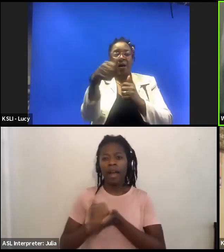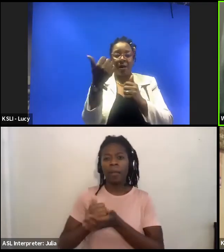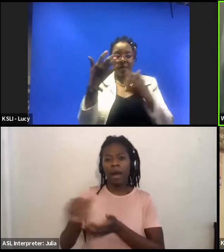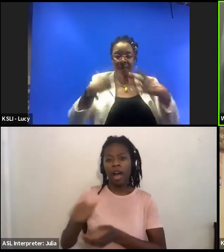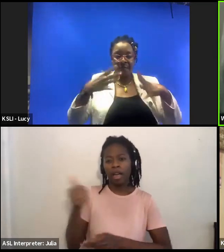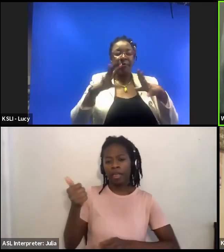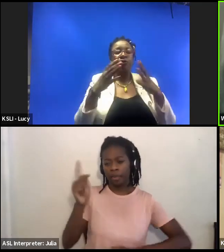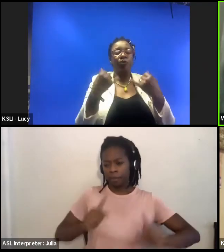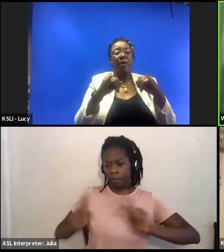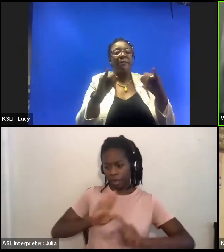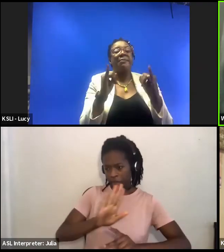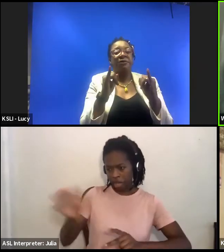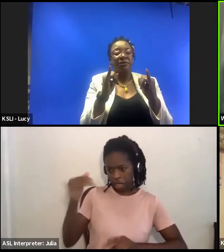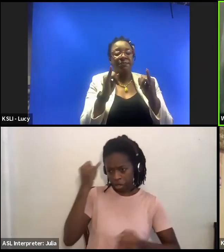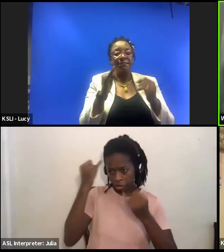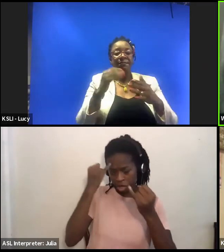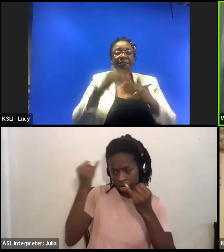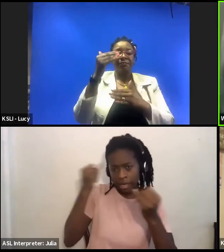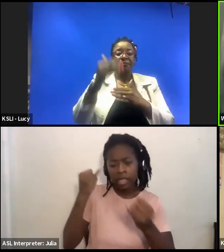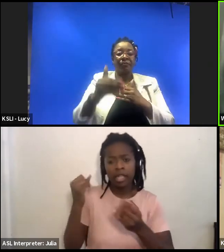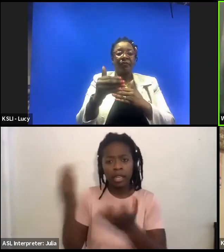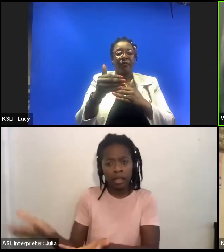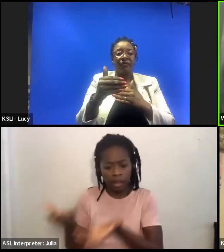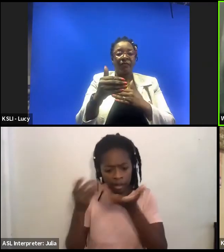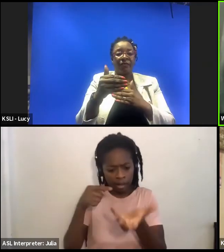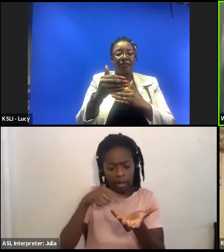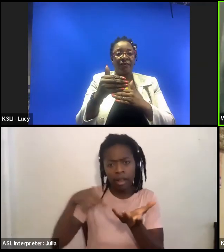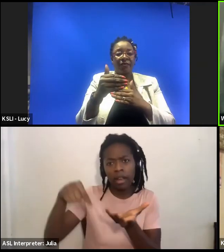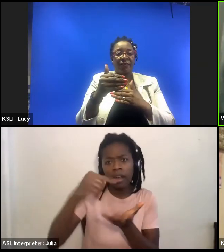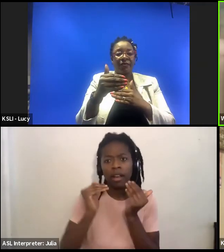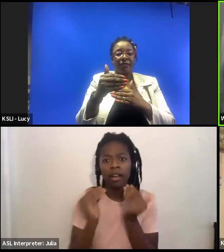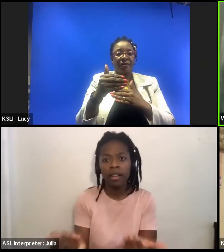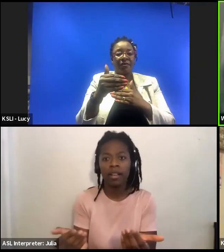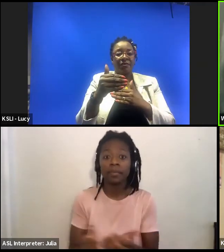And after that, after directing my first show in campus